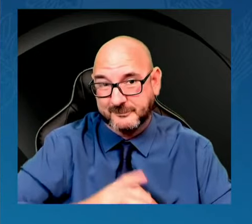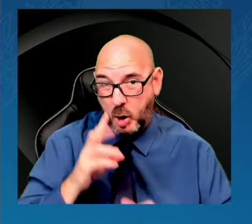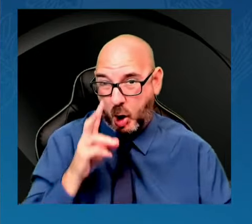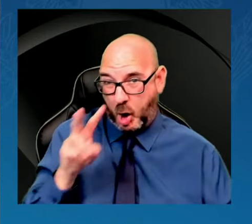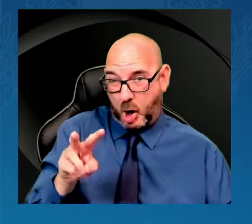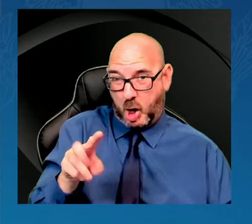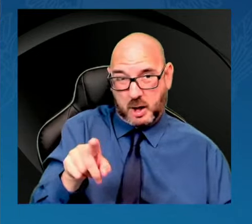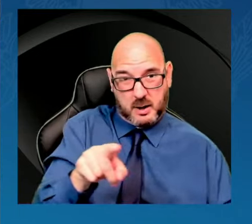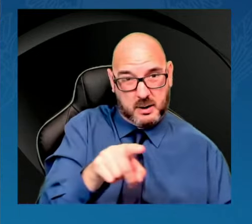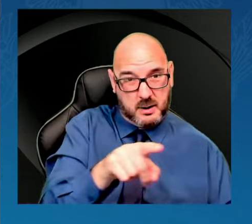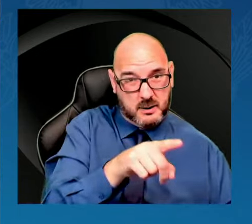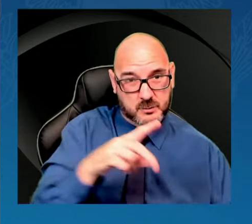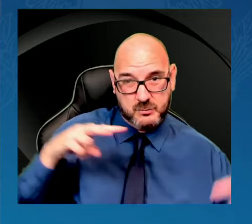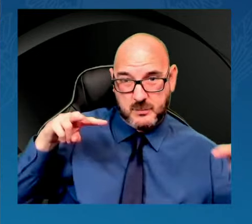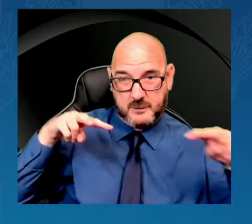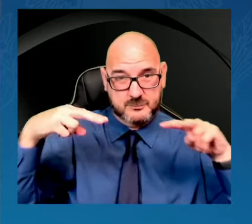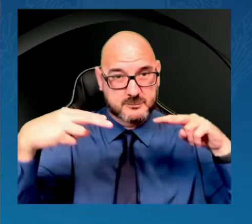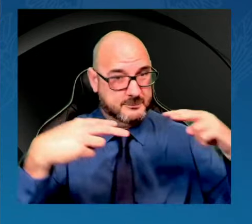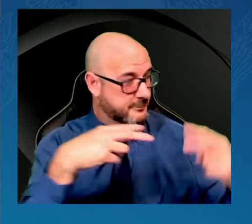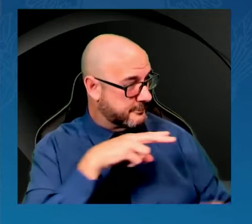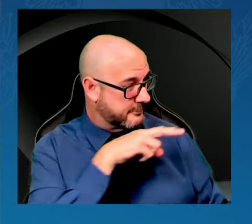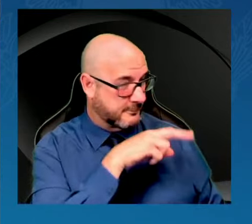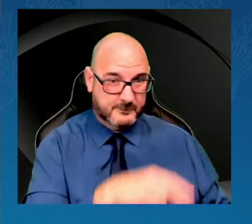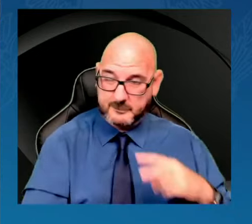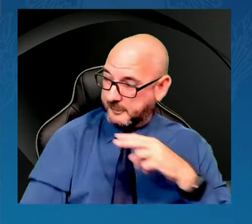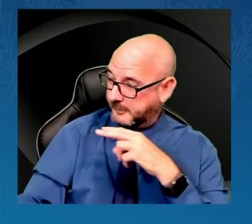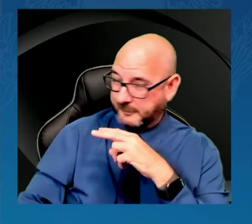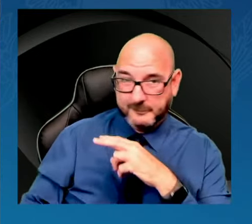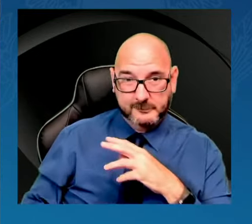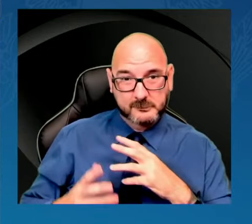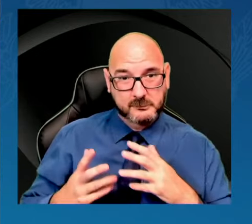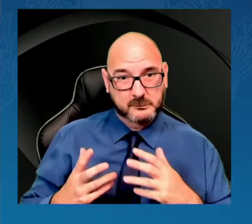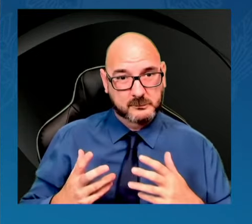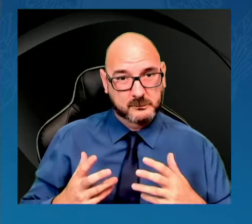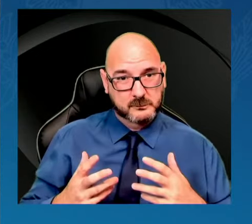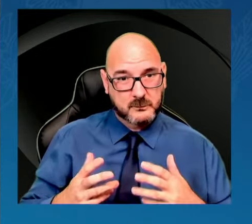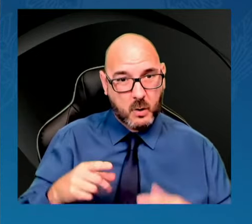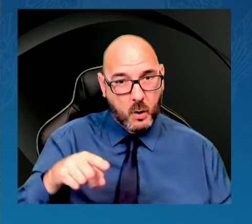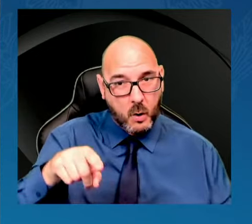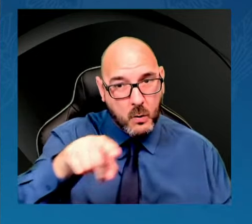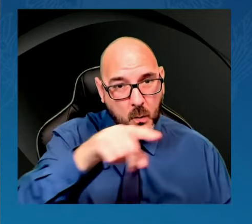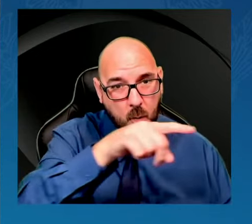It's incredible. We're all in this together. We're all in this together.